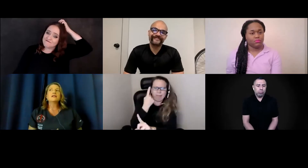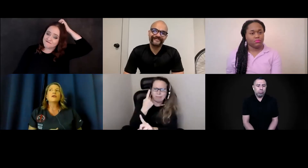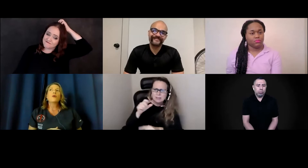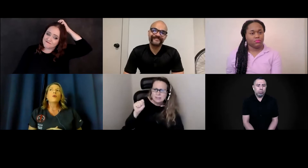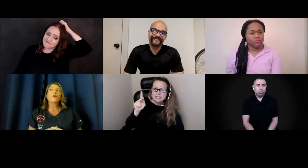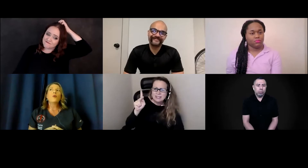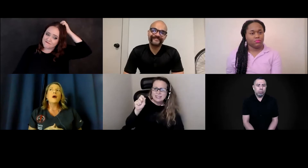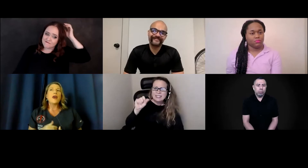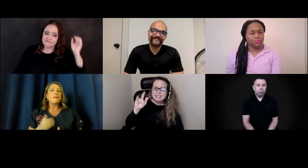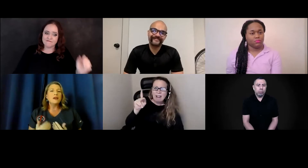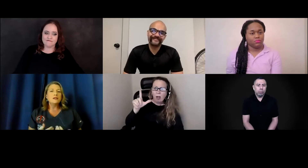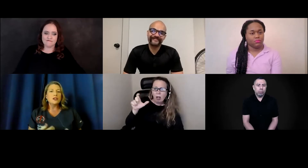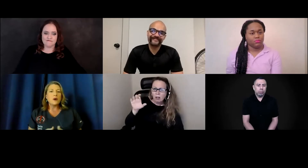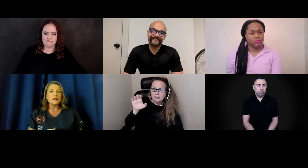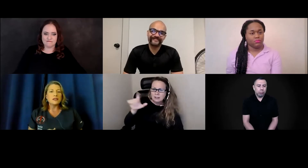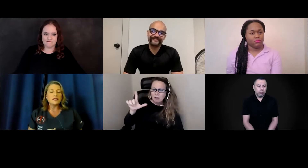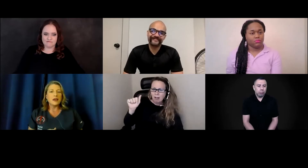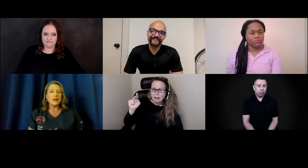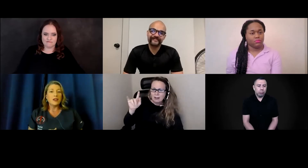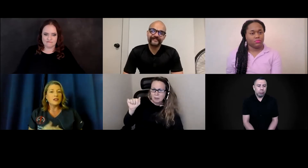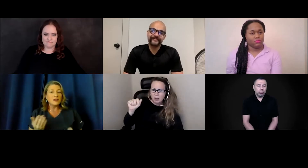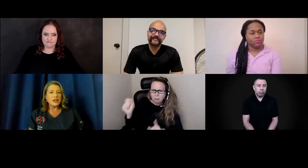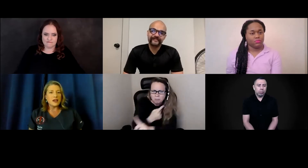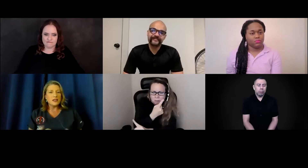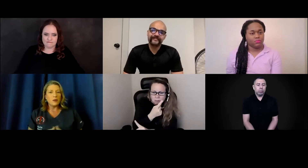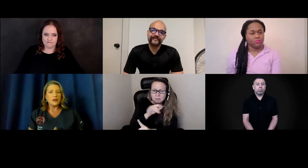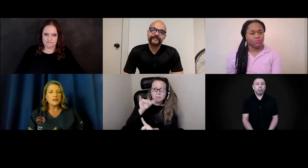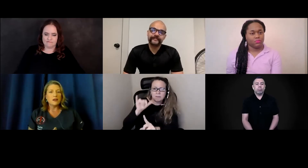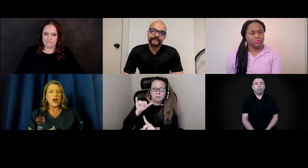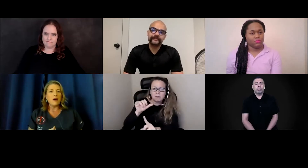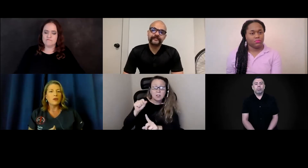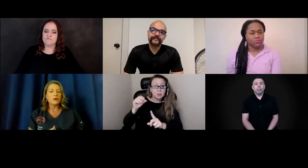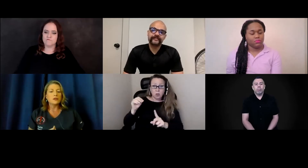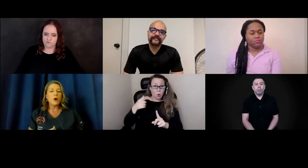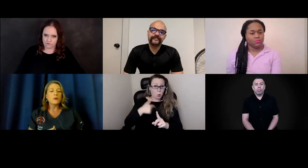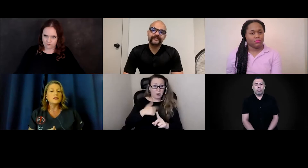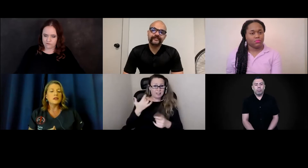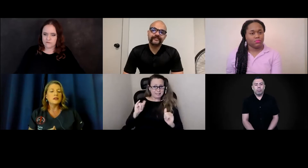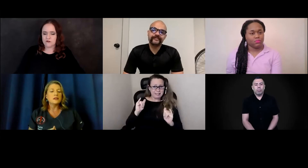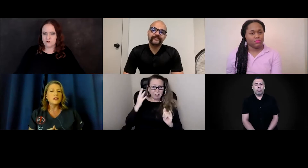And what that means to us, the success that we can still have in those moments, is the